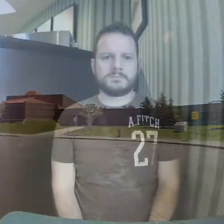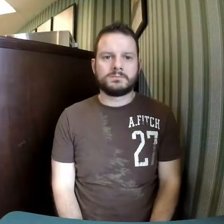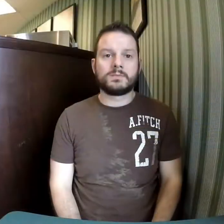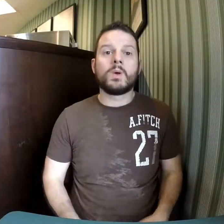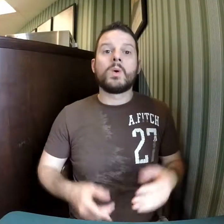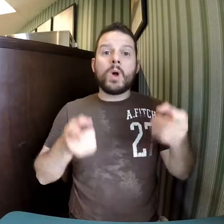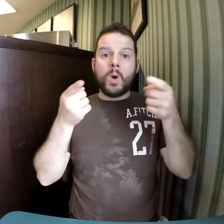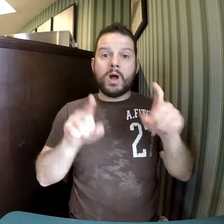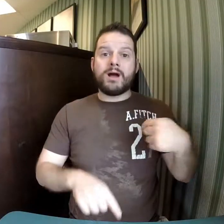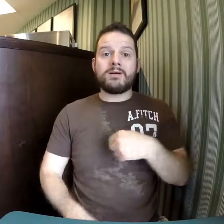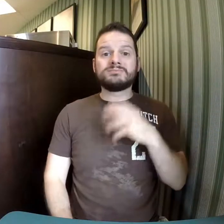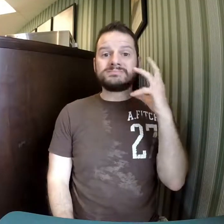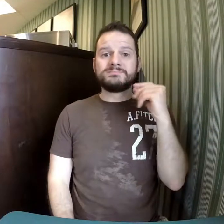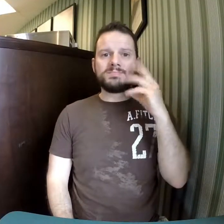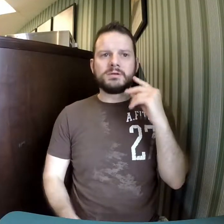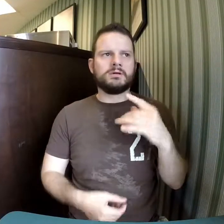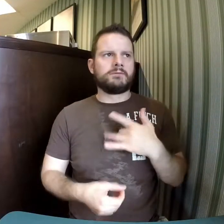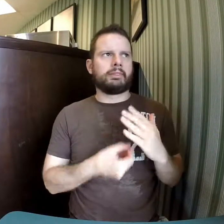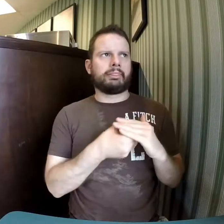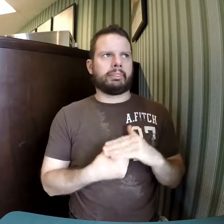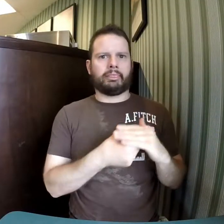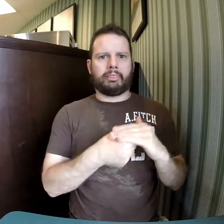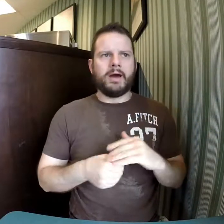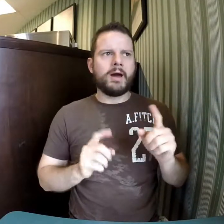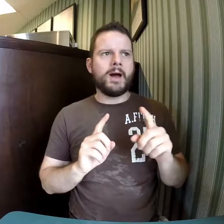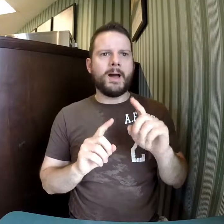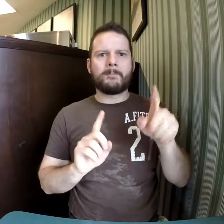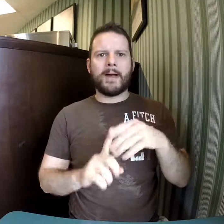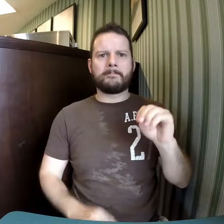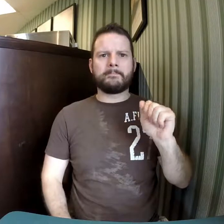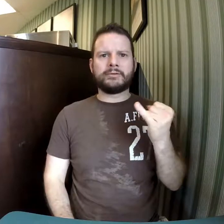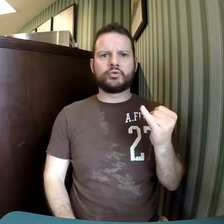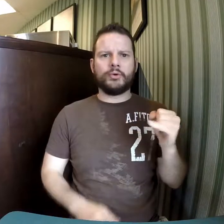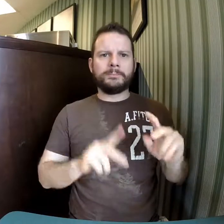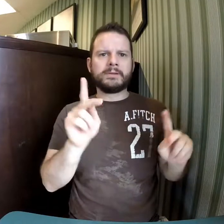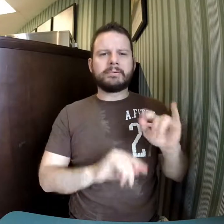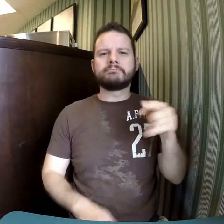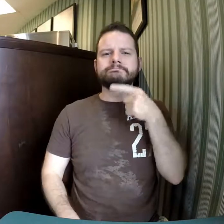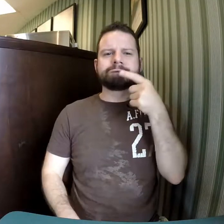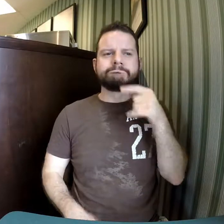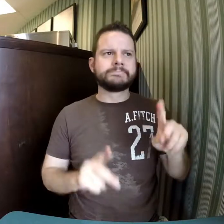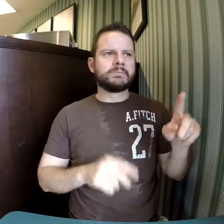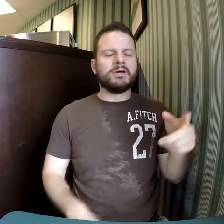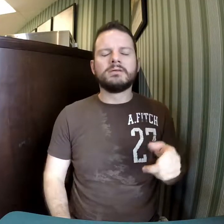While we have been experiencing the oppressions from majorities like hearing people,